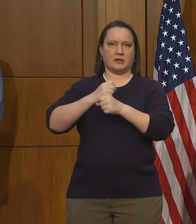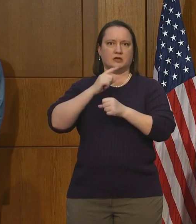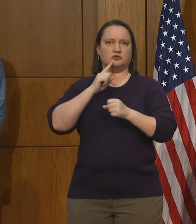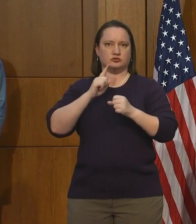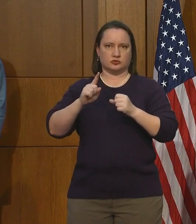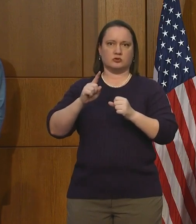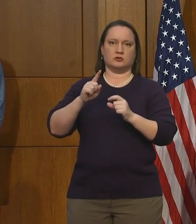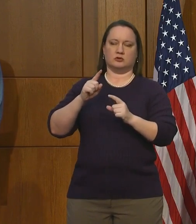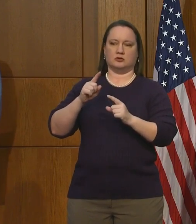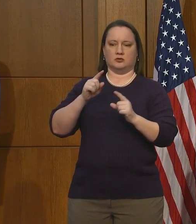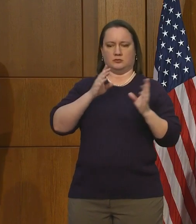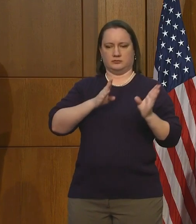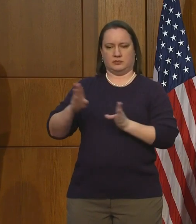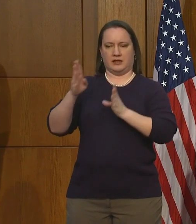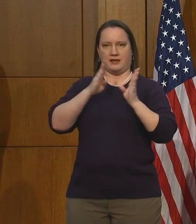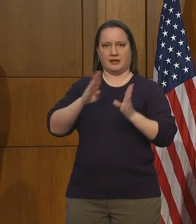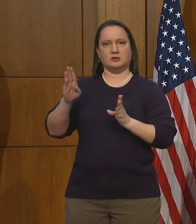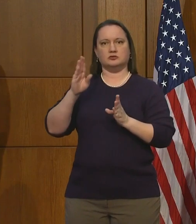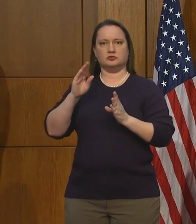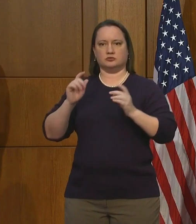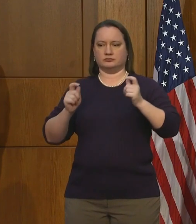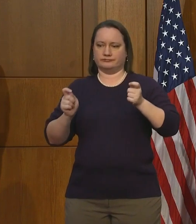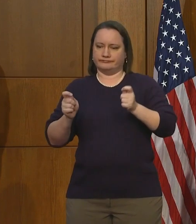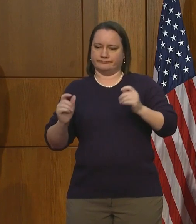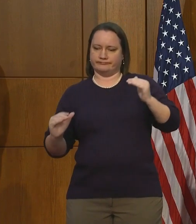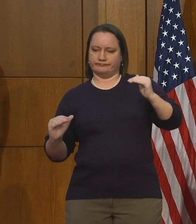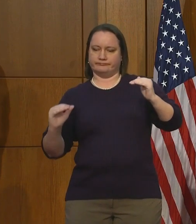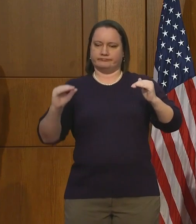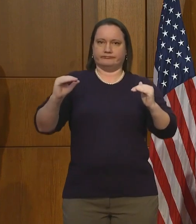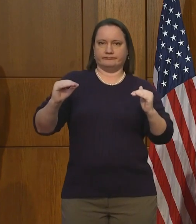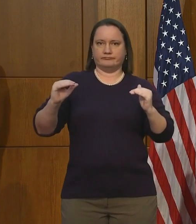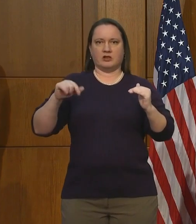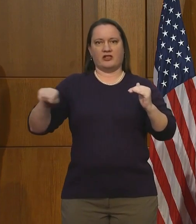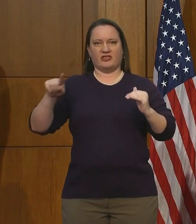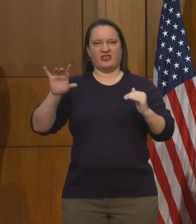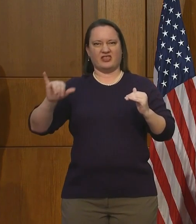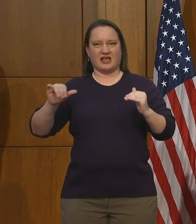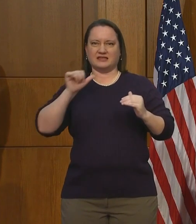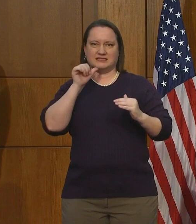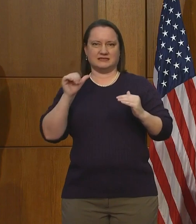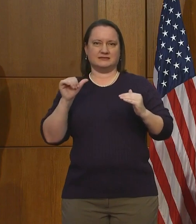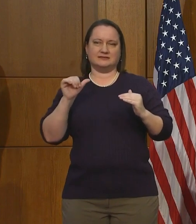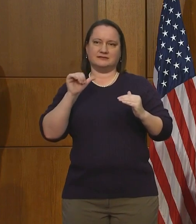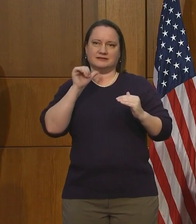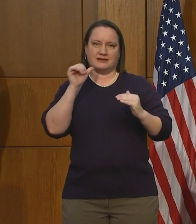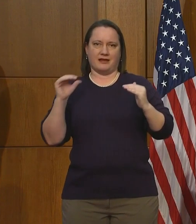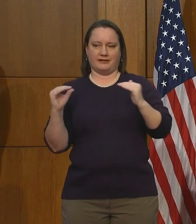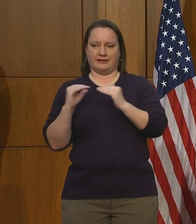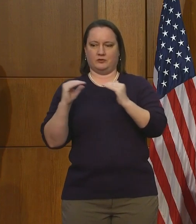NINETEEN THIS WILL BE VERY MUCH THE LANCER WHICH WE WILL. THIS